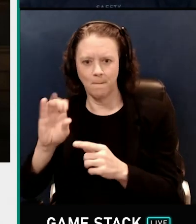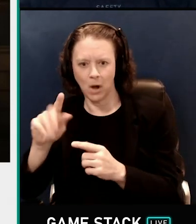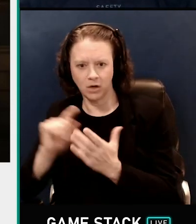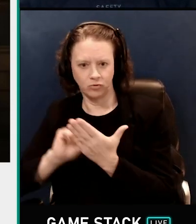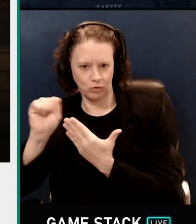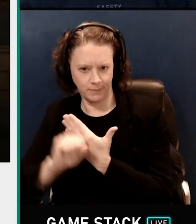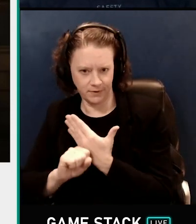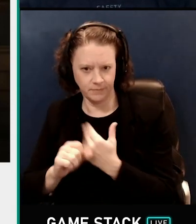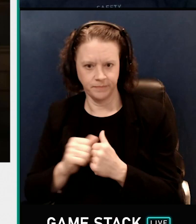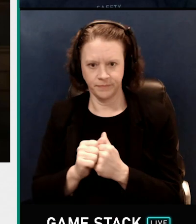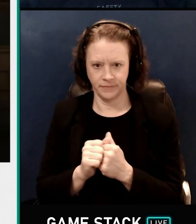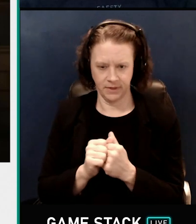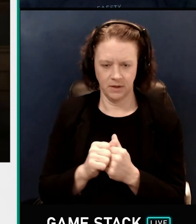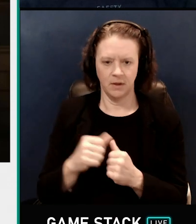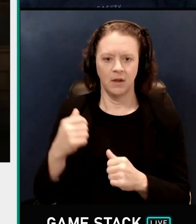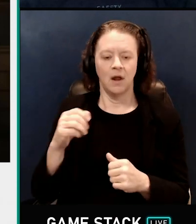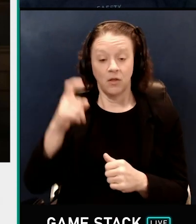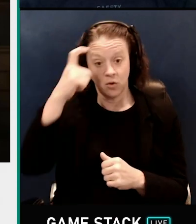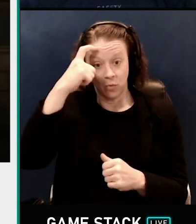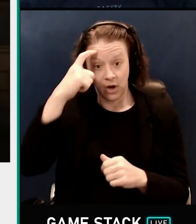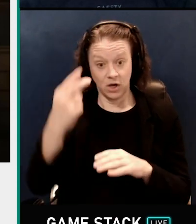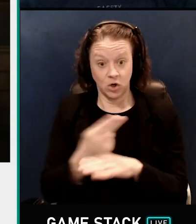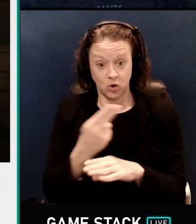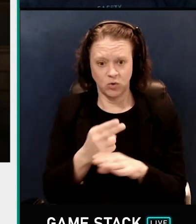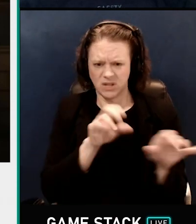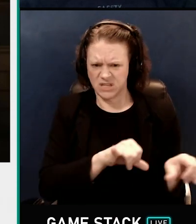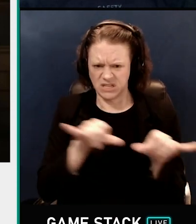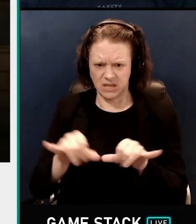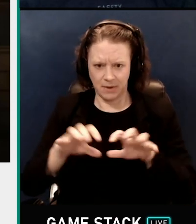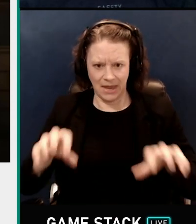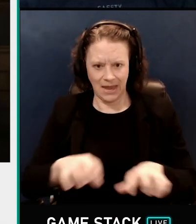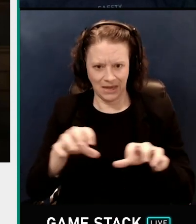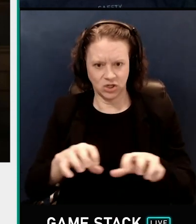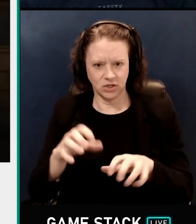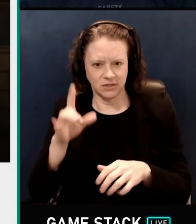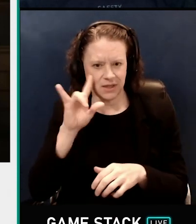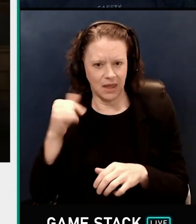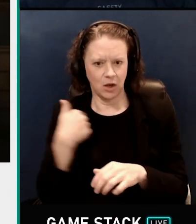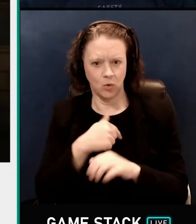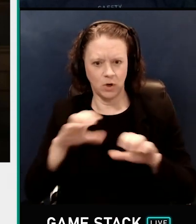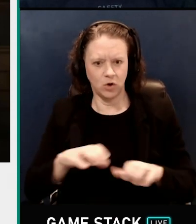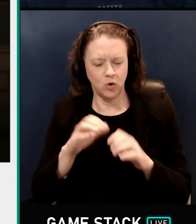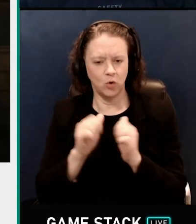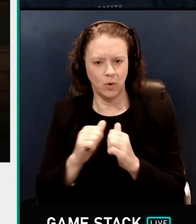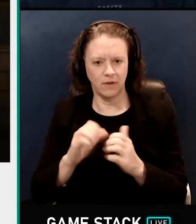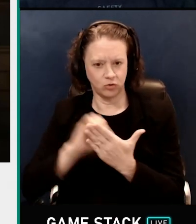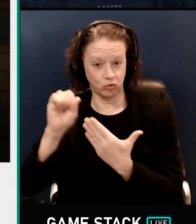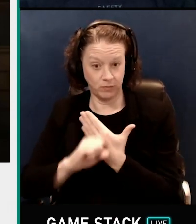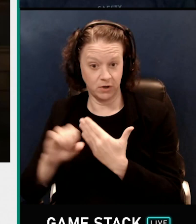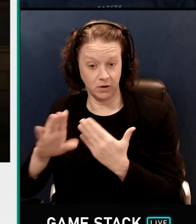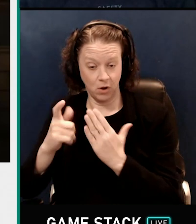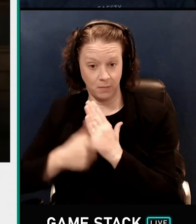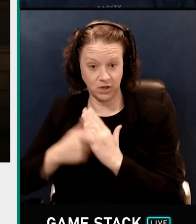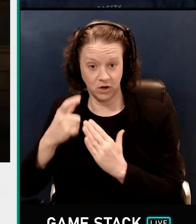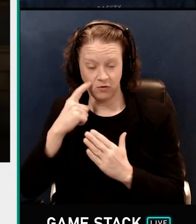So the brain uses the same actions reduced for scripted automation such as move to a point or move to a capturing, or pick up a weapon.